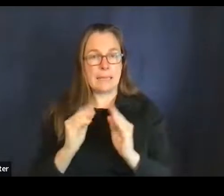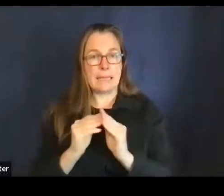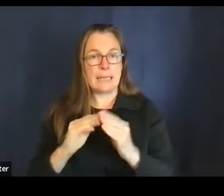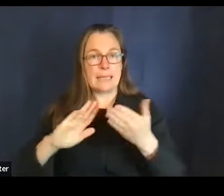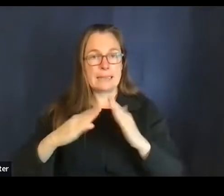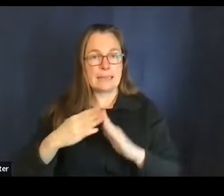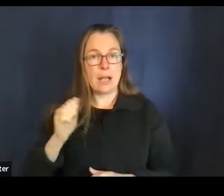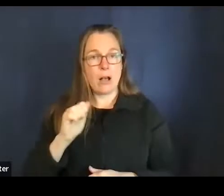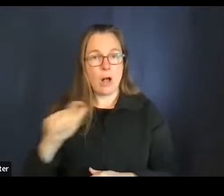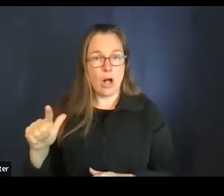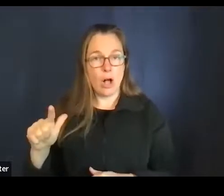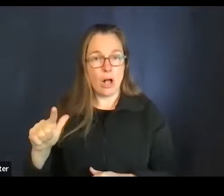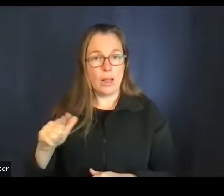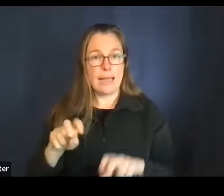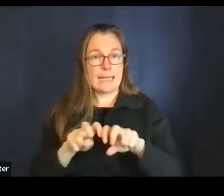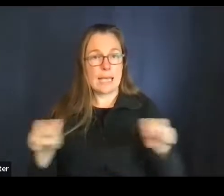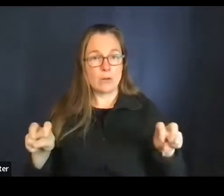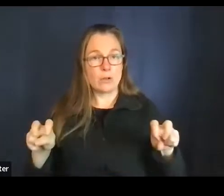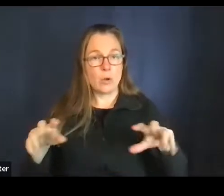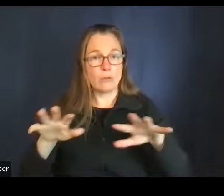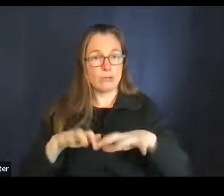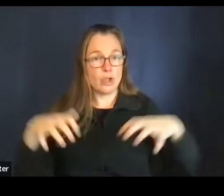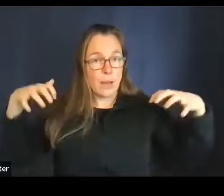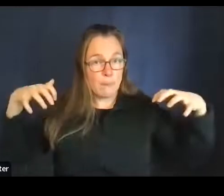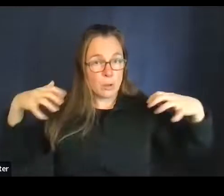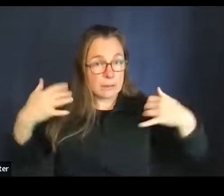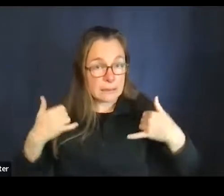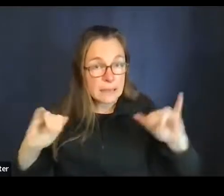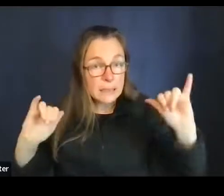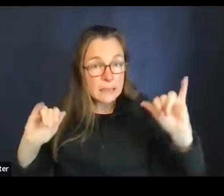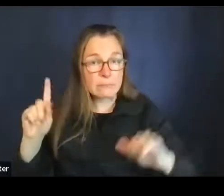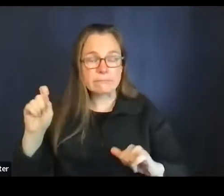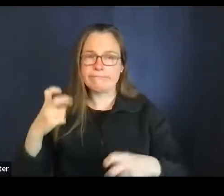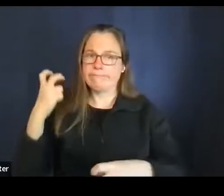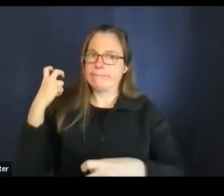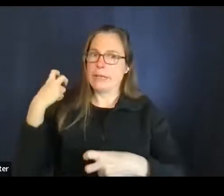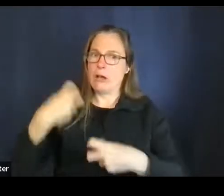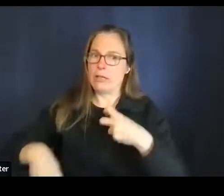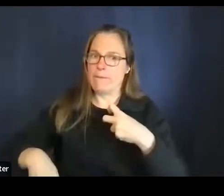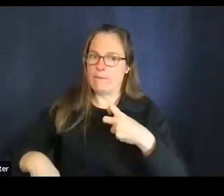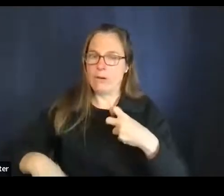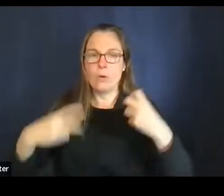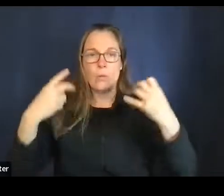That's a really tough question. Currently, the city council chamber